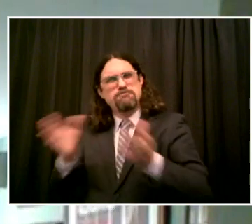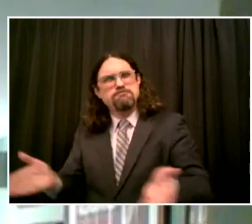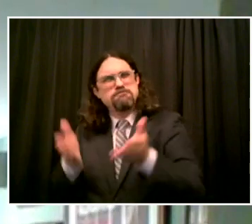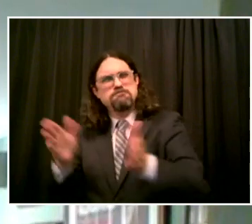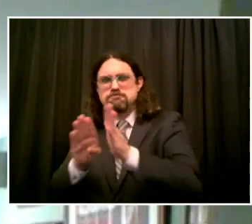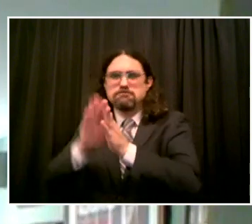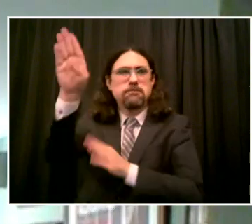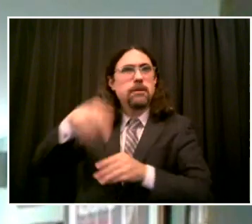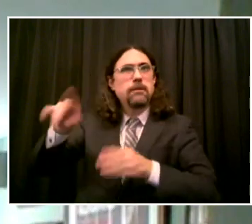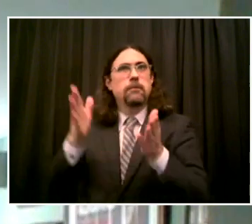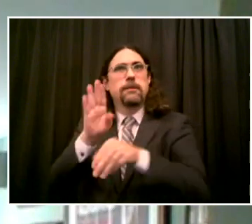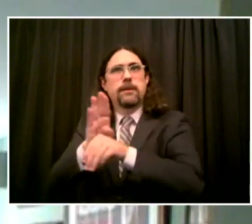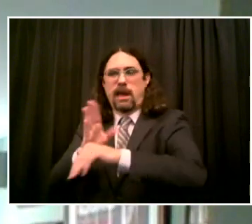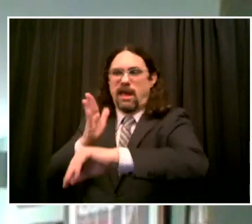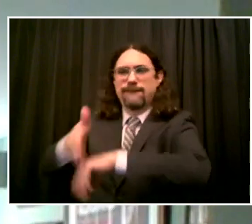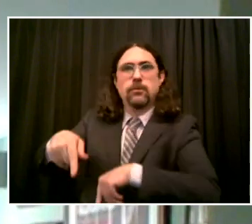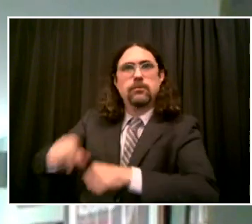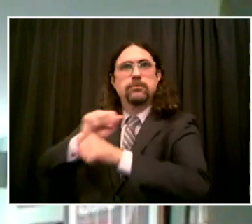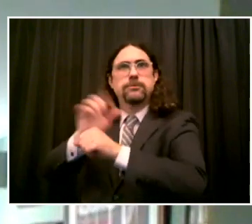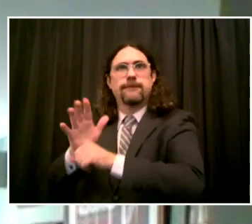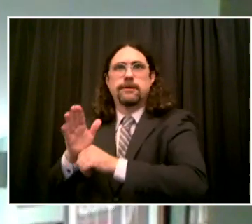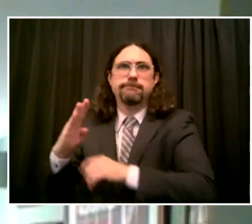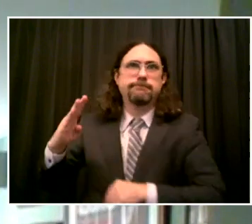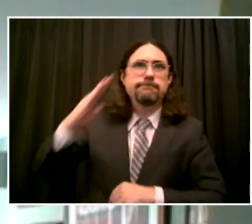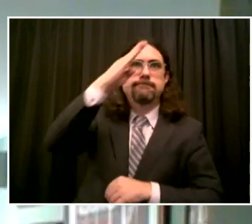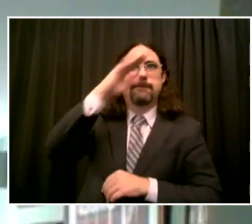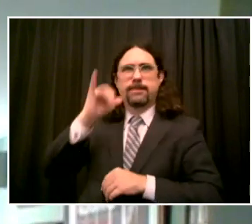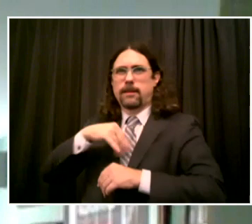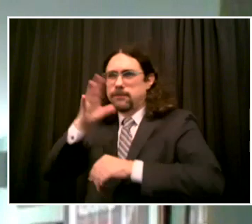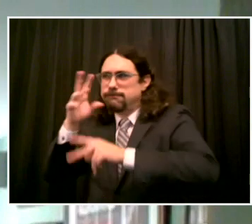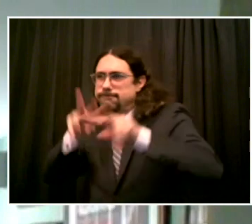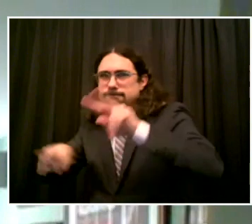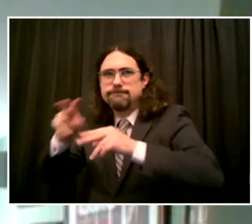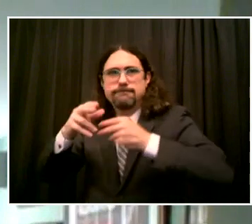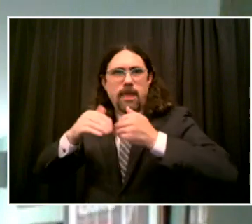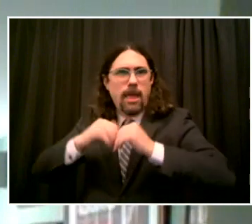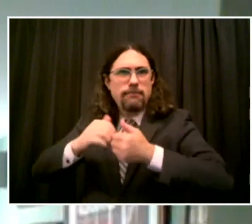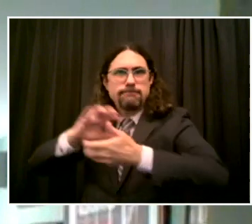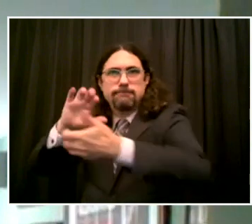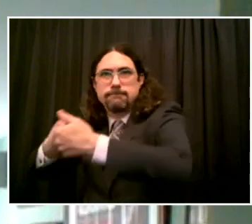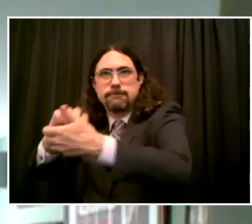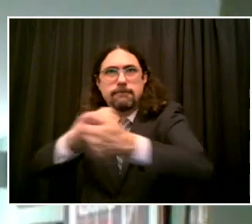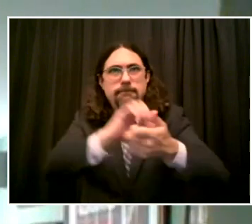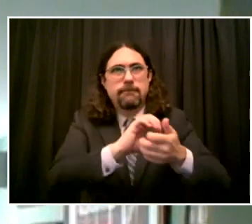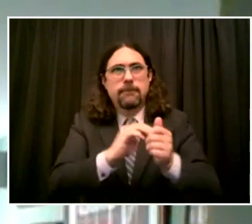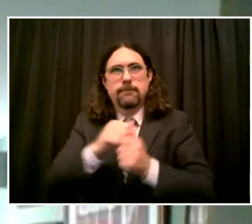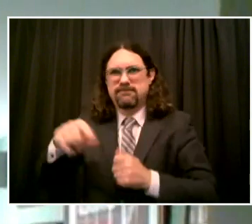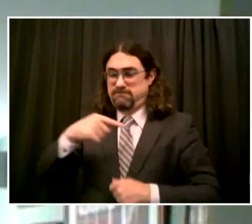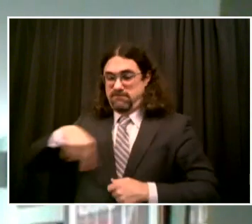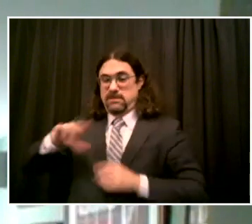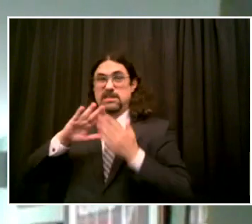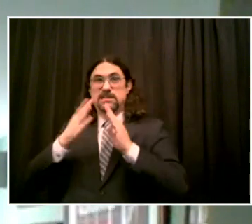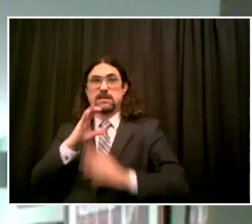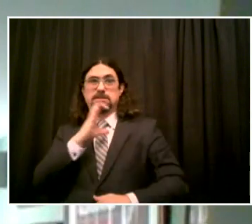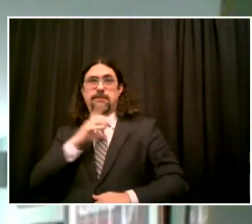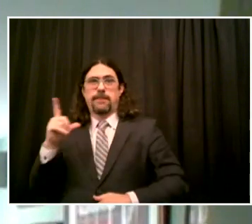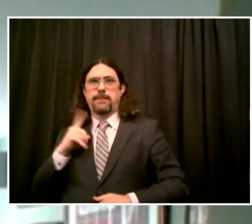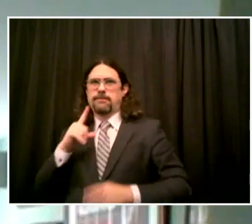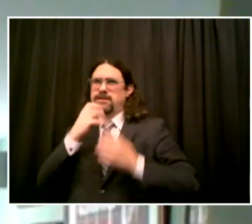SMALL BUSINESSES WILL R■MAIN LONGÑ% AFTER.